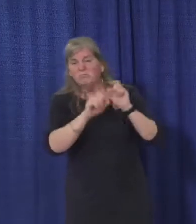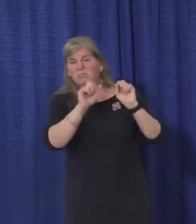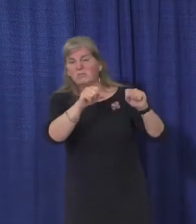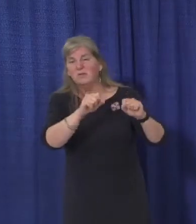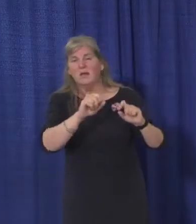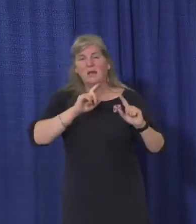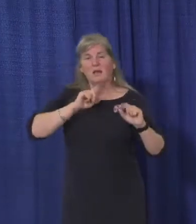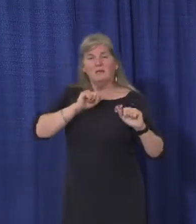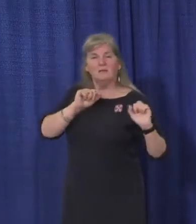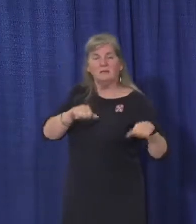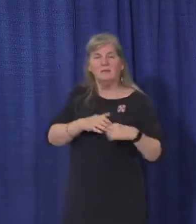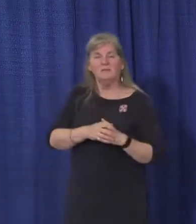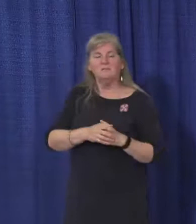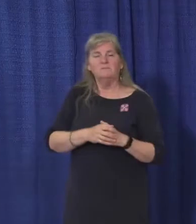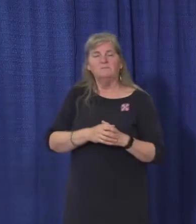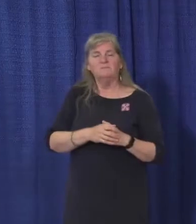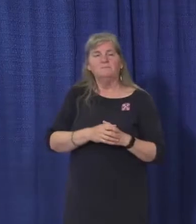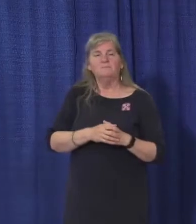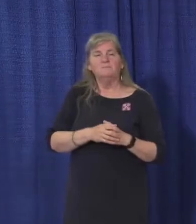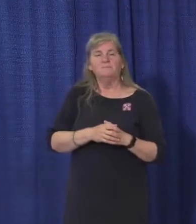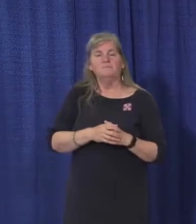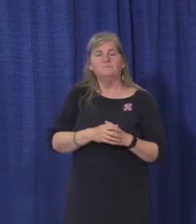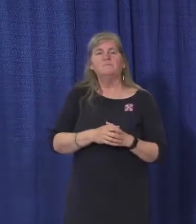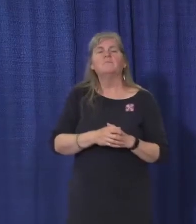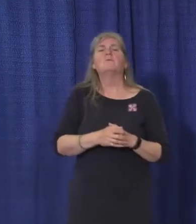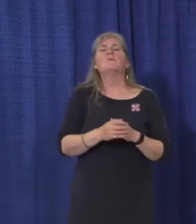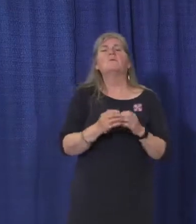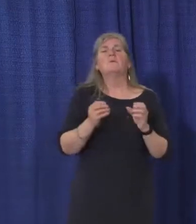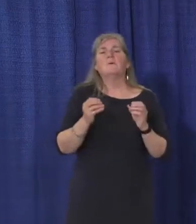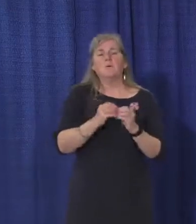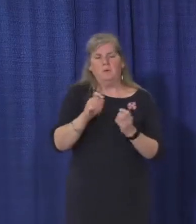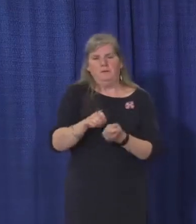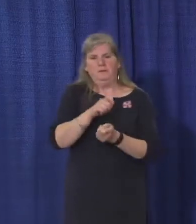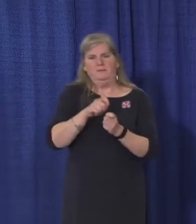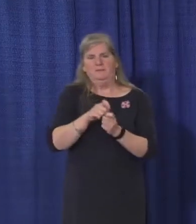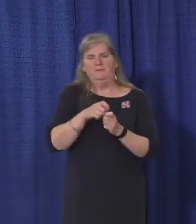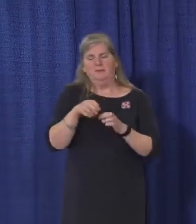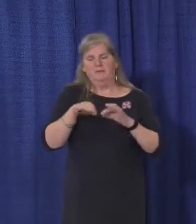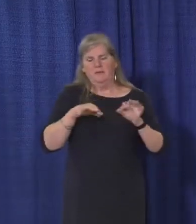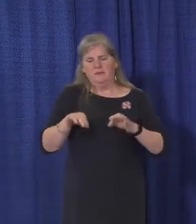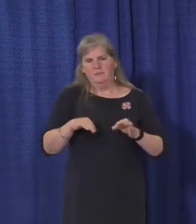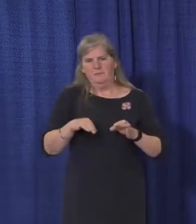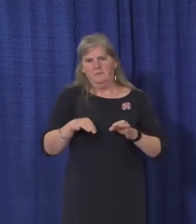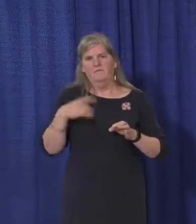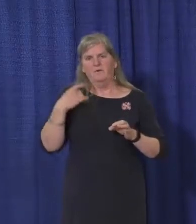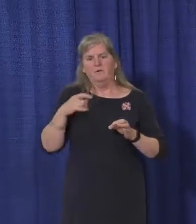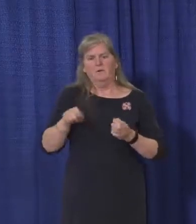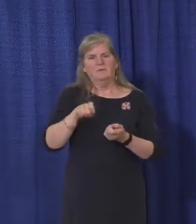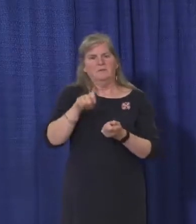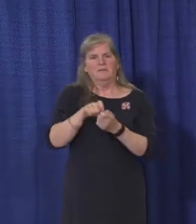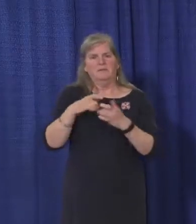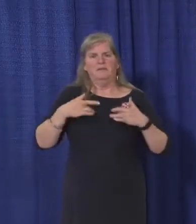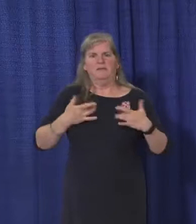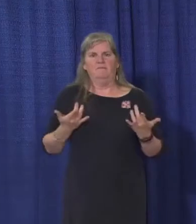Here are more specific instructions for those who frequented certain gatherings